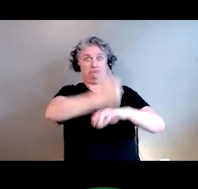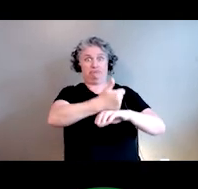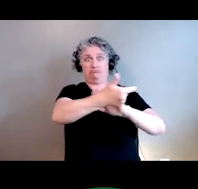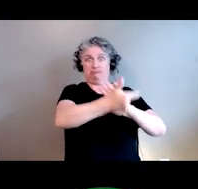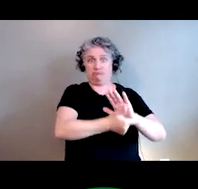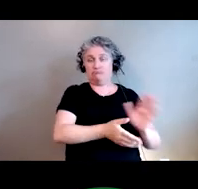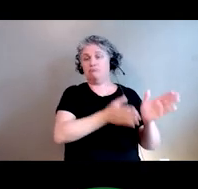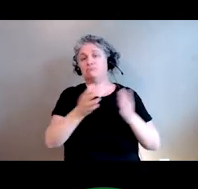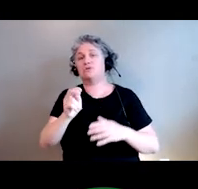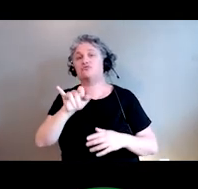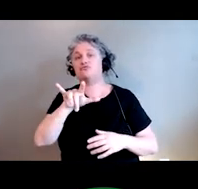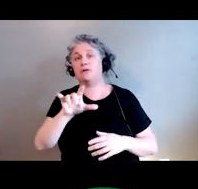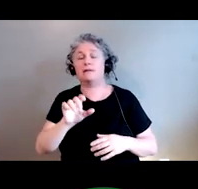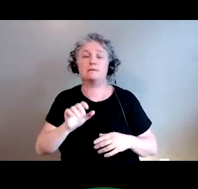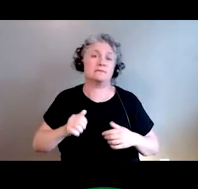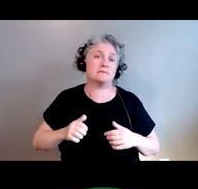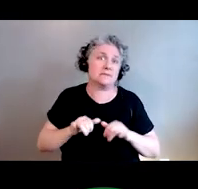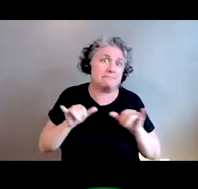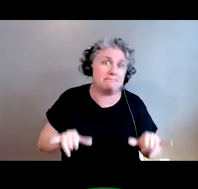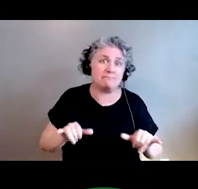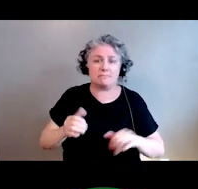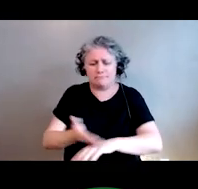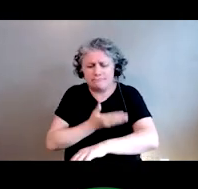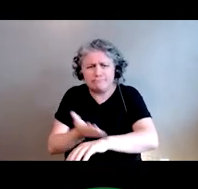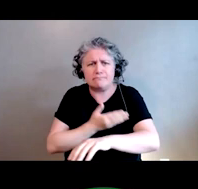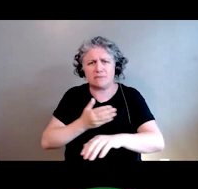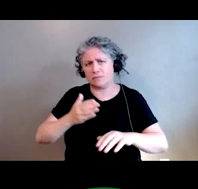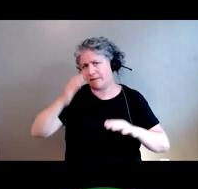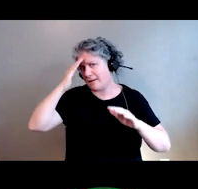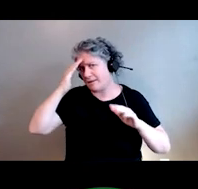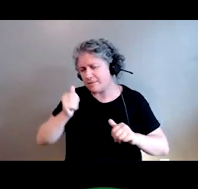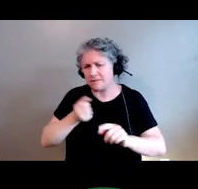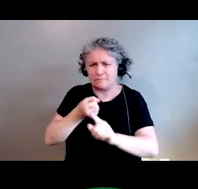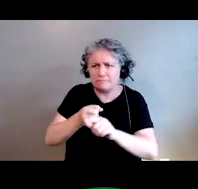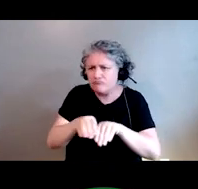Expect. The support of in the increase in programs like ours in trying to remove barriers